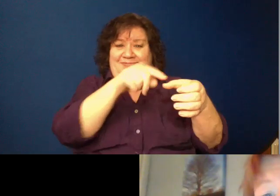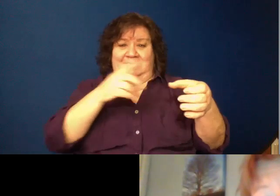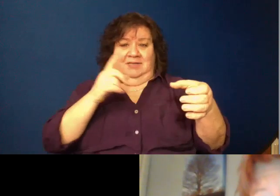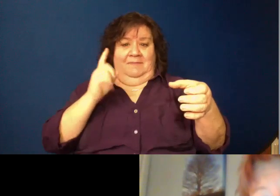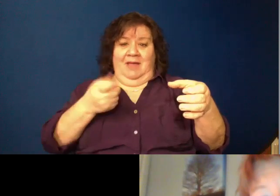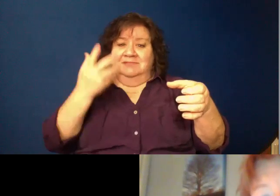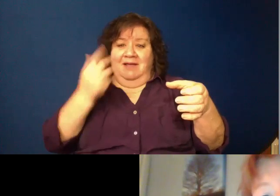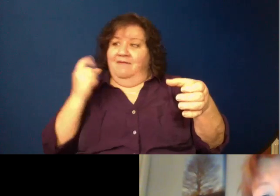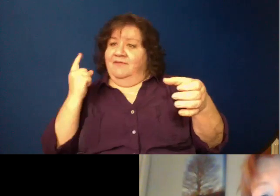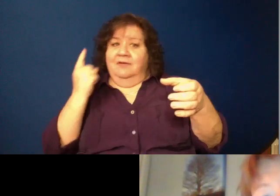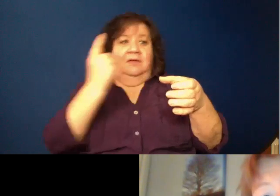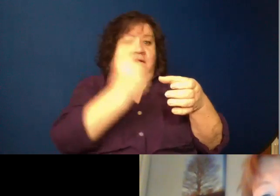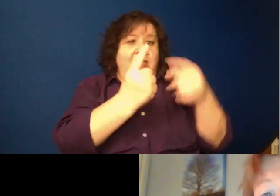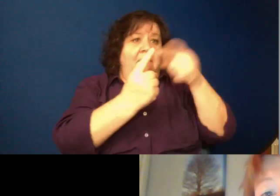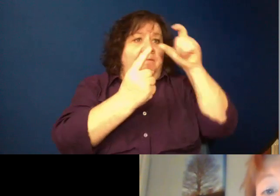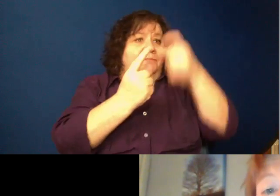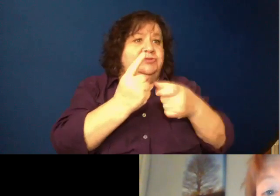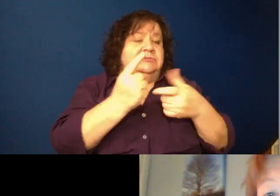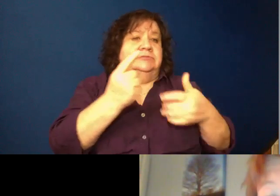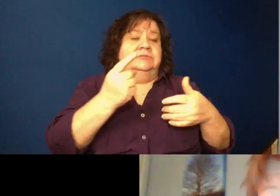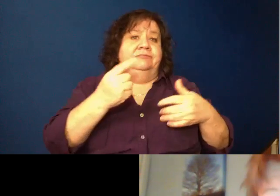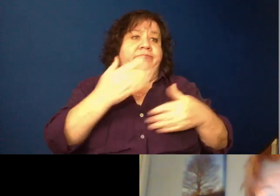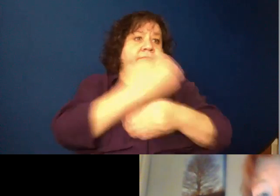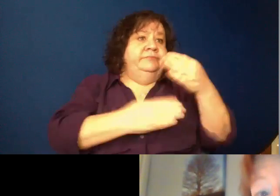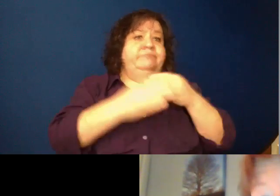is that the vaccine should be considered a global public good and should be available